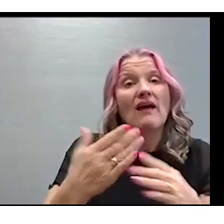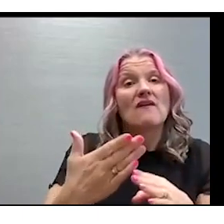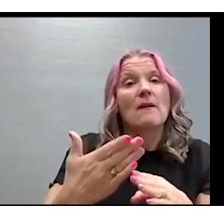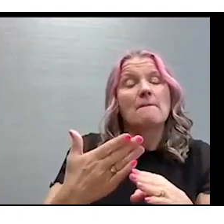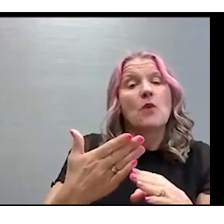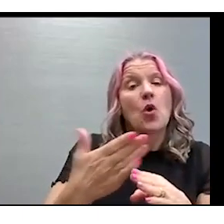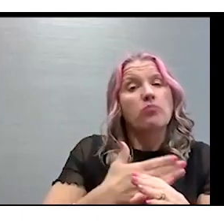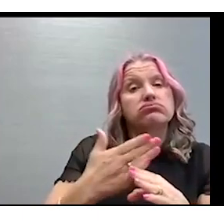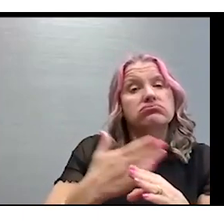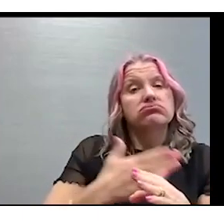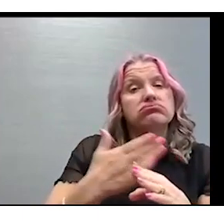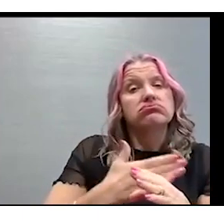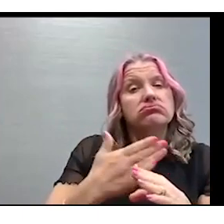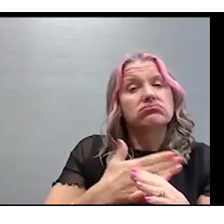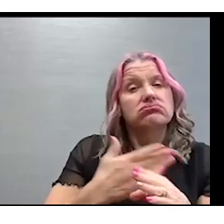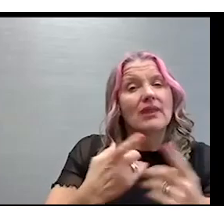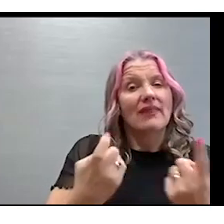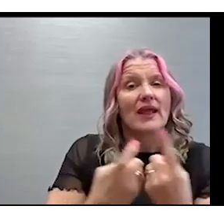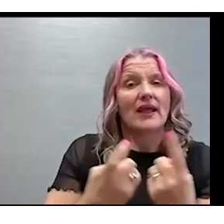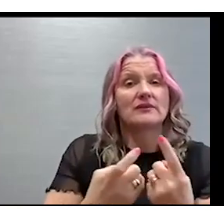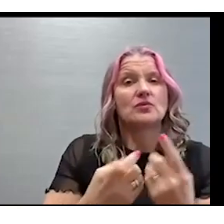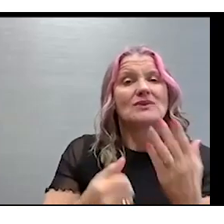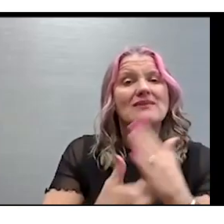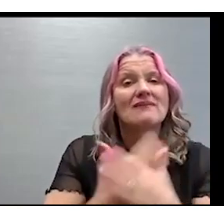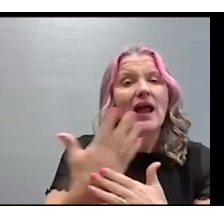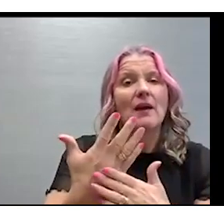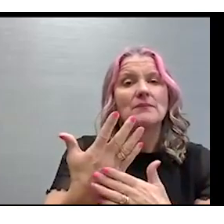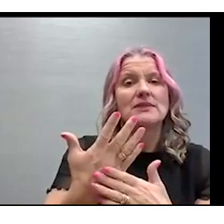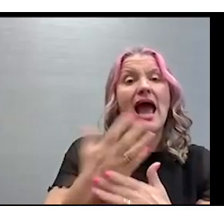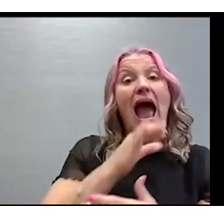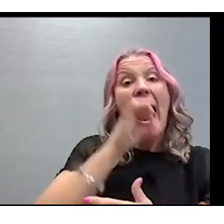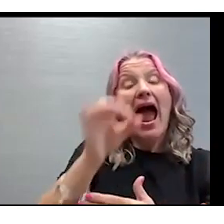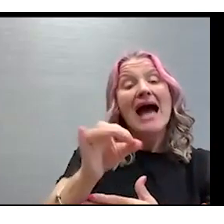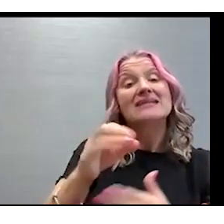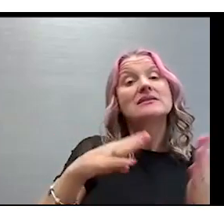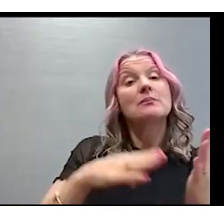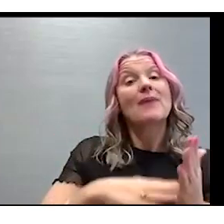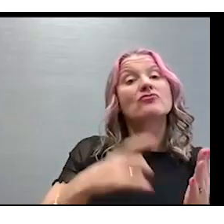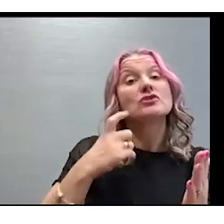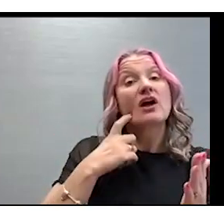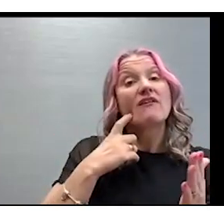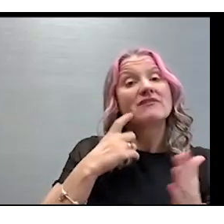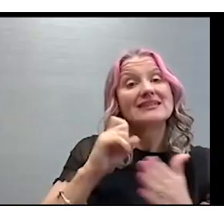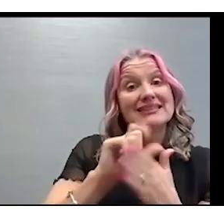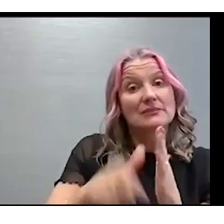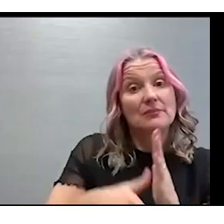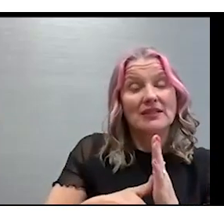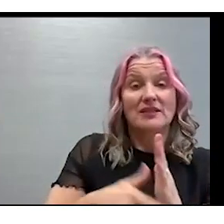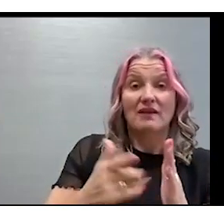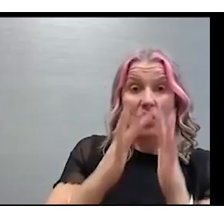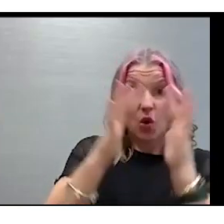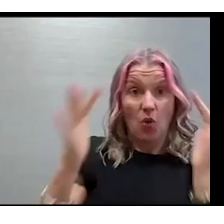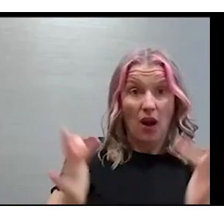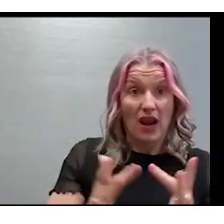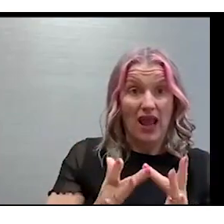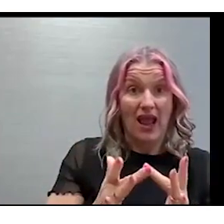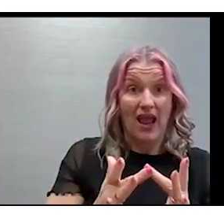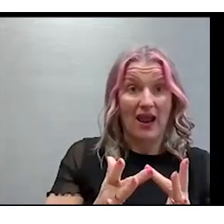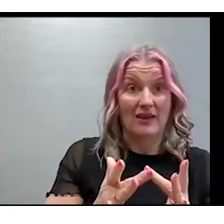And I'll give you an example. We developed something called my Ask Microsoft Accessibility. So if you go online and